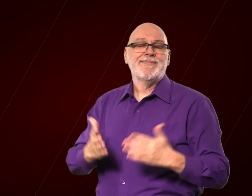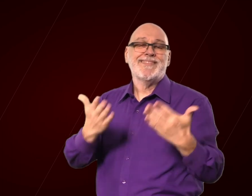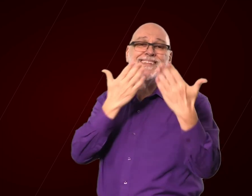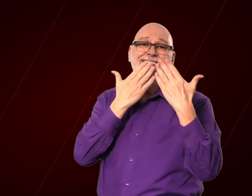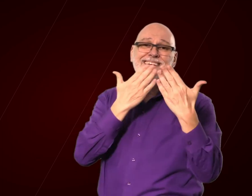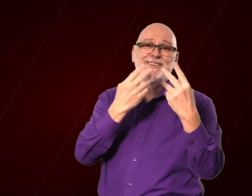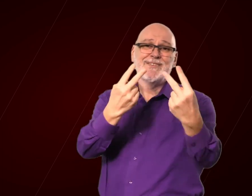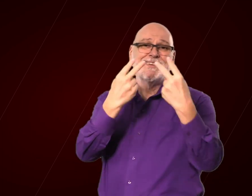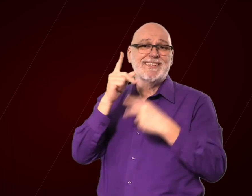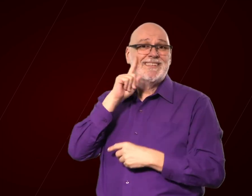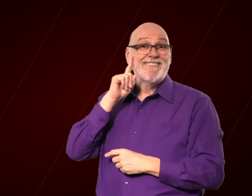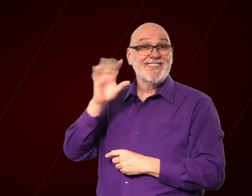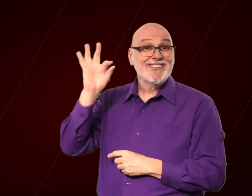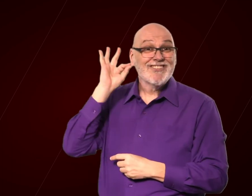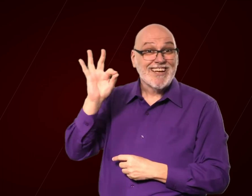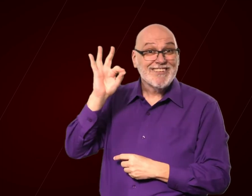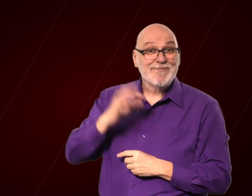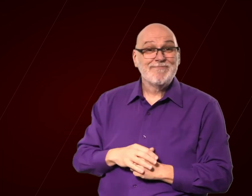Thank you for watching DeafDots.